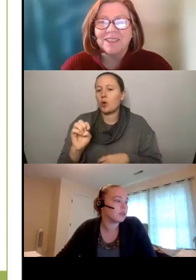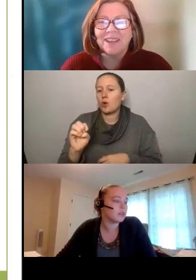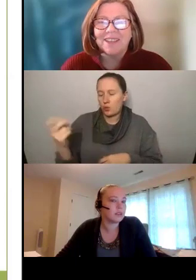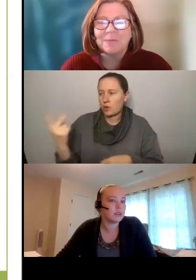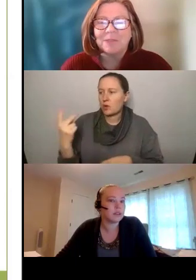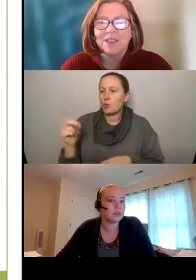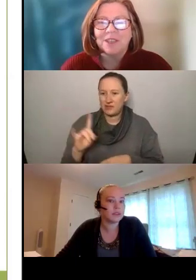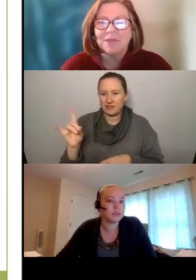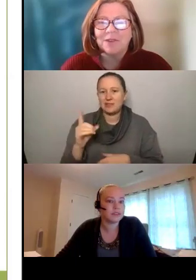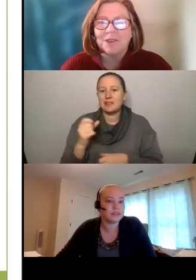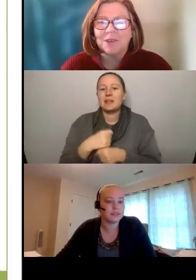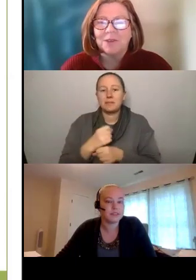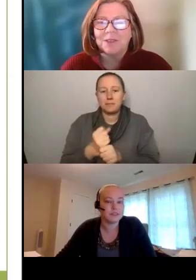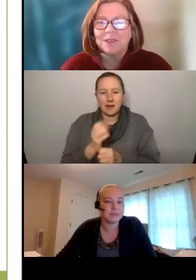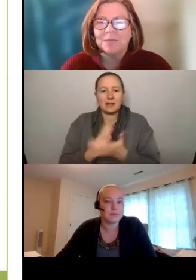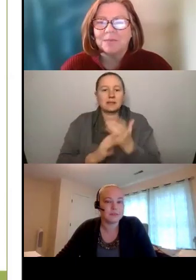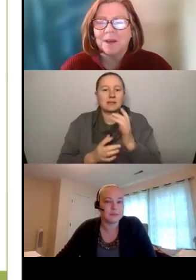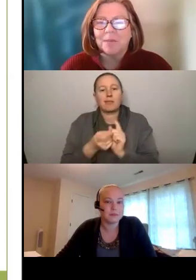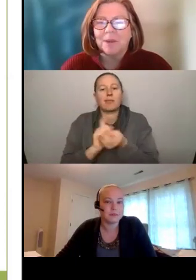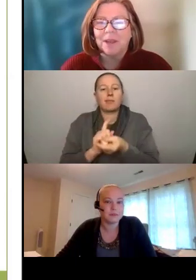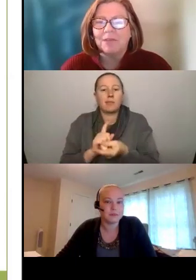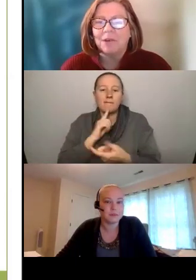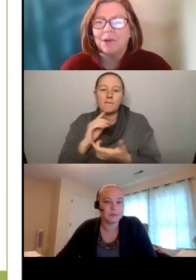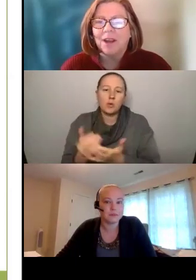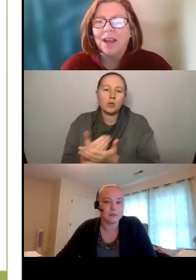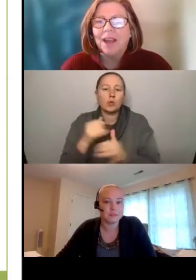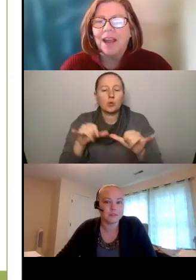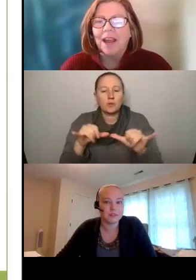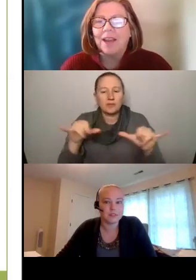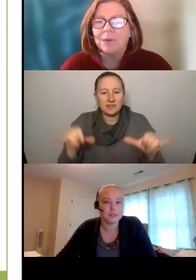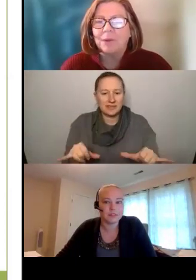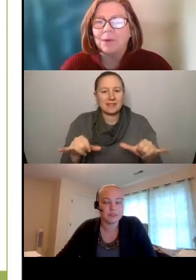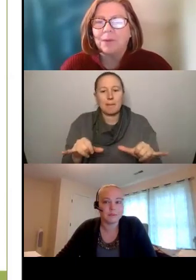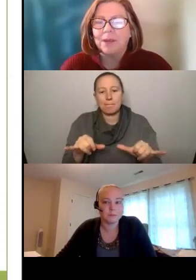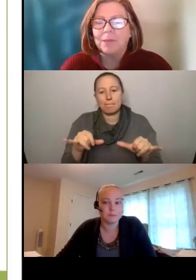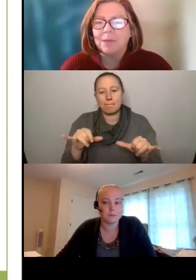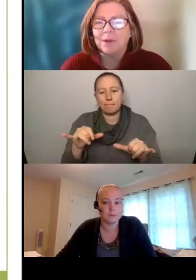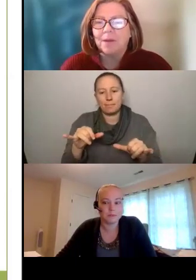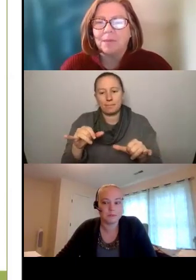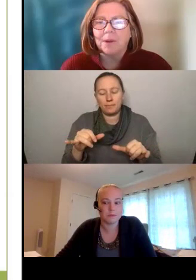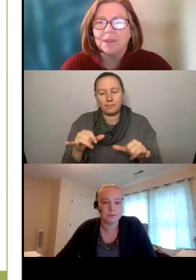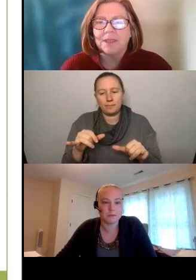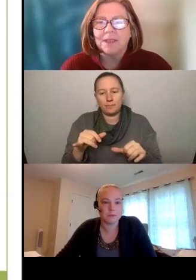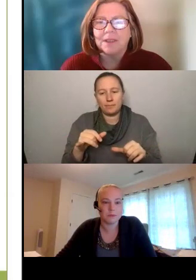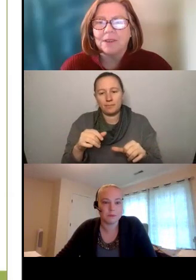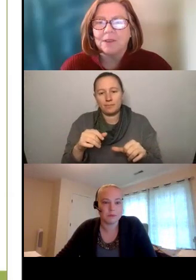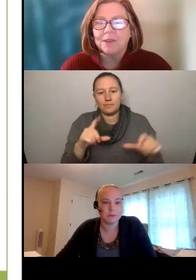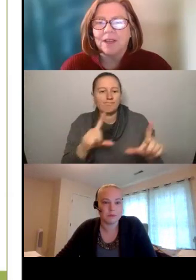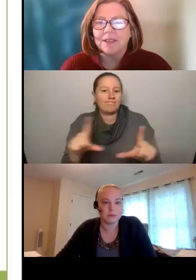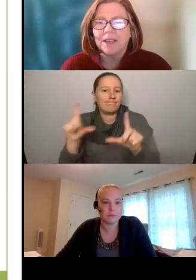and some changes for new system behavior and we will be posting the new slide set